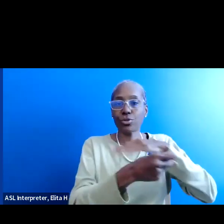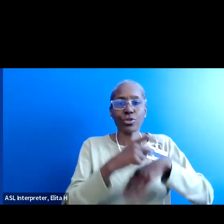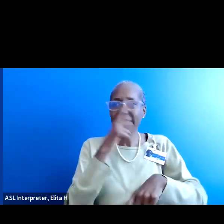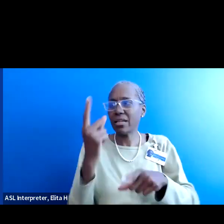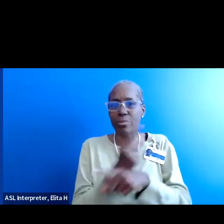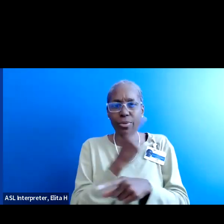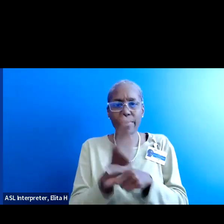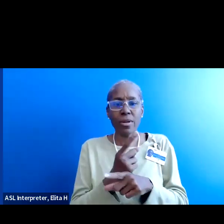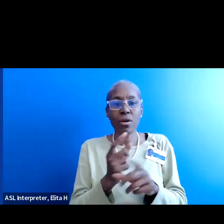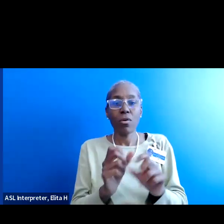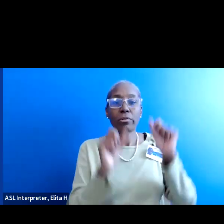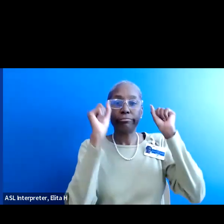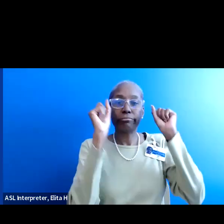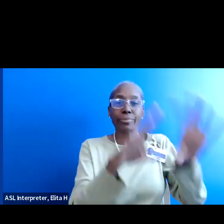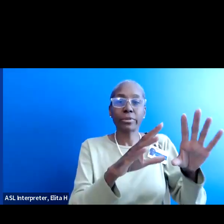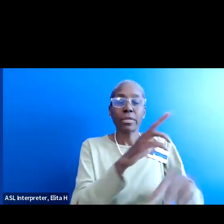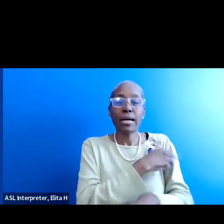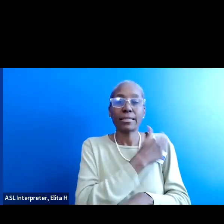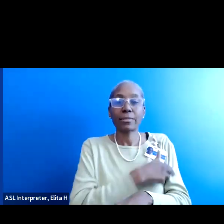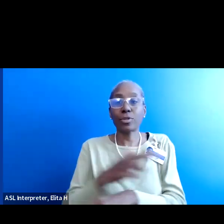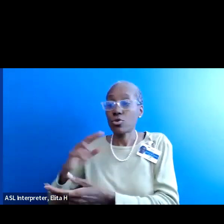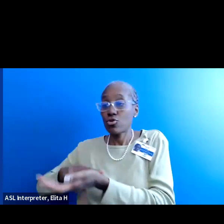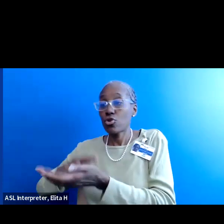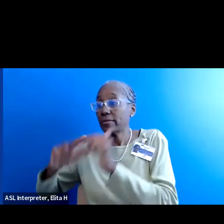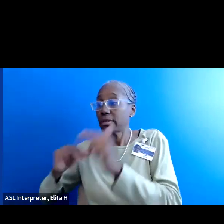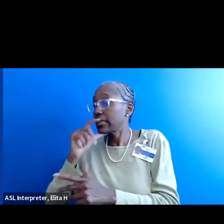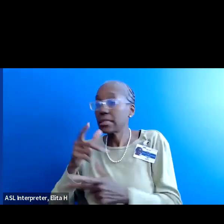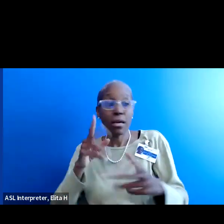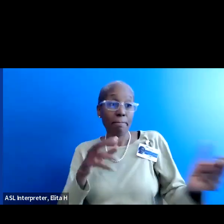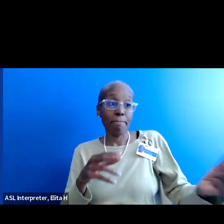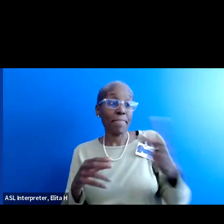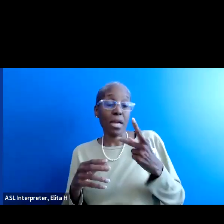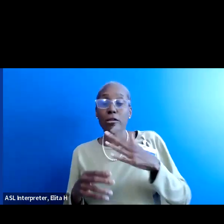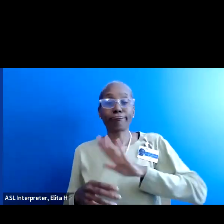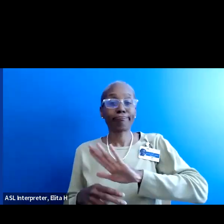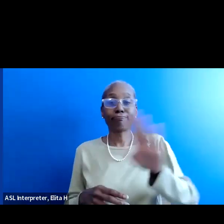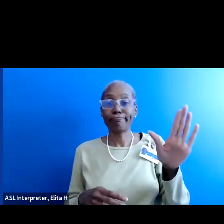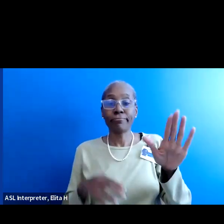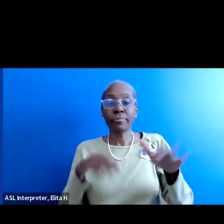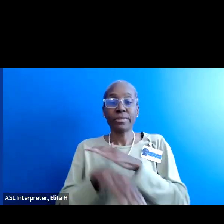Or dumped in a hospital and the nursing facility is not letting them back into the nursing facility.